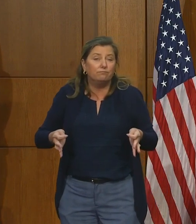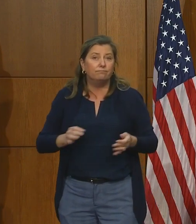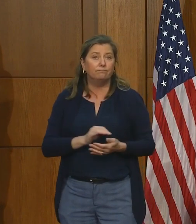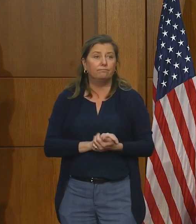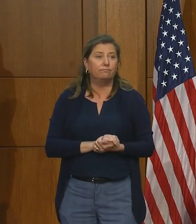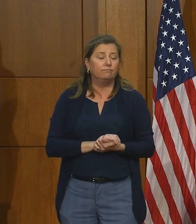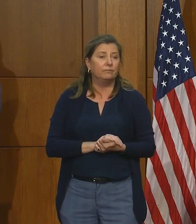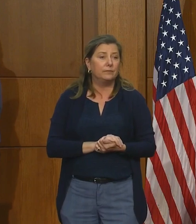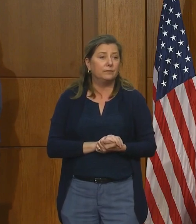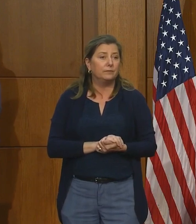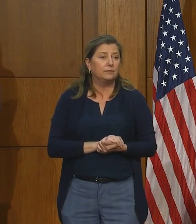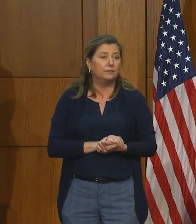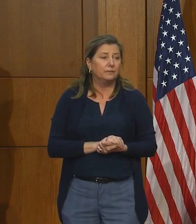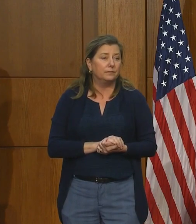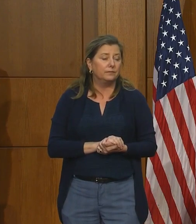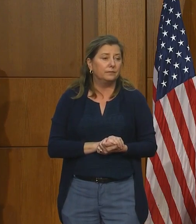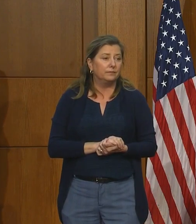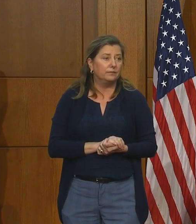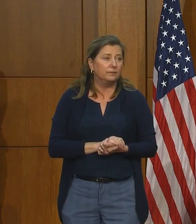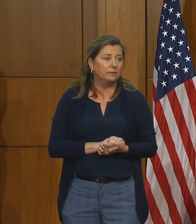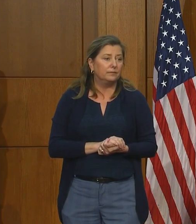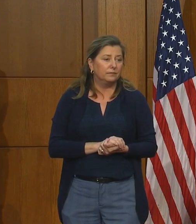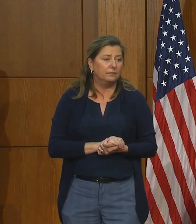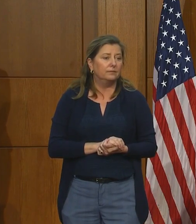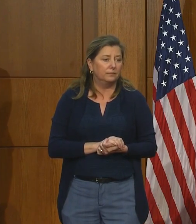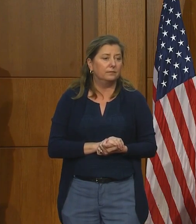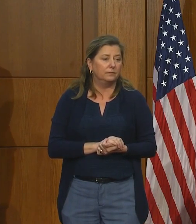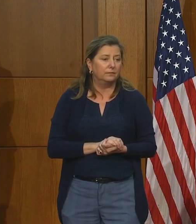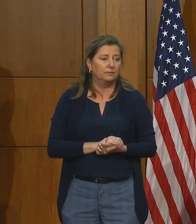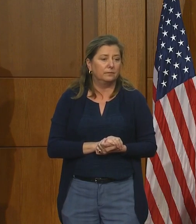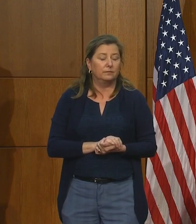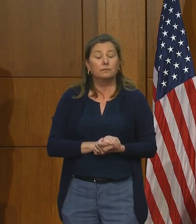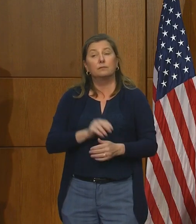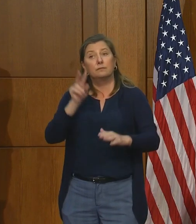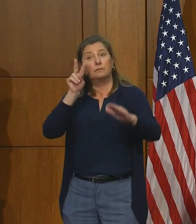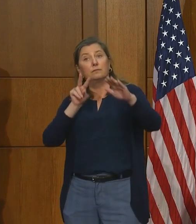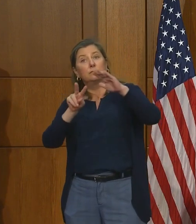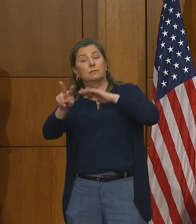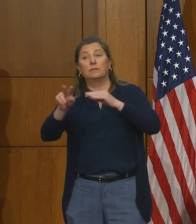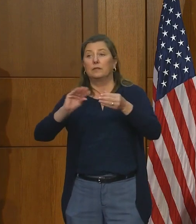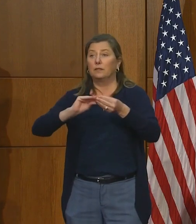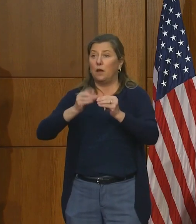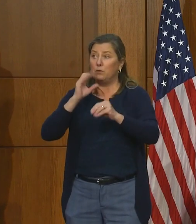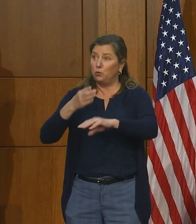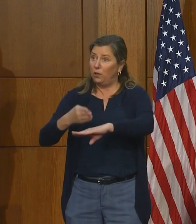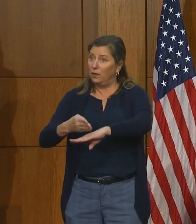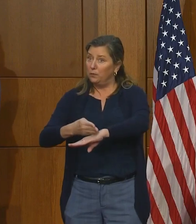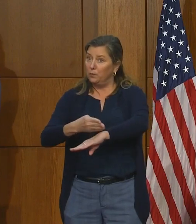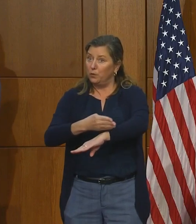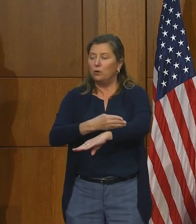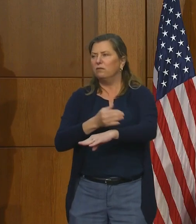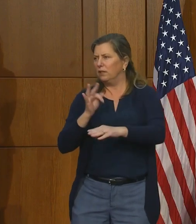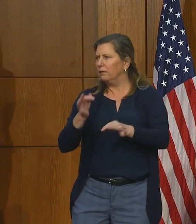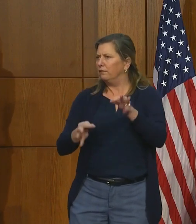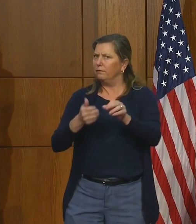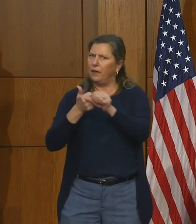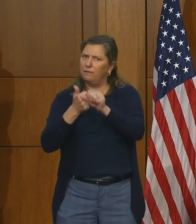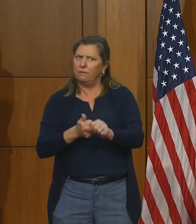WE'VE COME. ON PUBLIC. AND AT THE END OF THE DAY WE WANT TO. AT TO BE SAFE AS WELL AS THERE